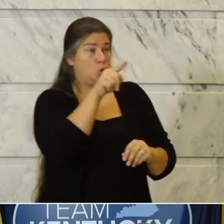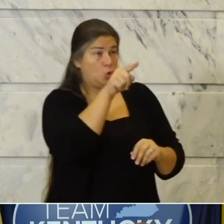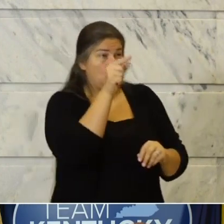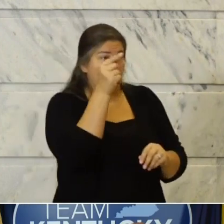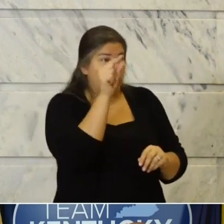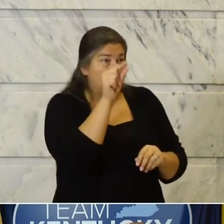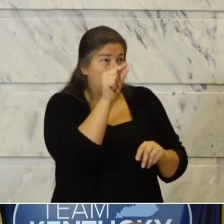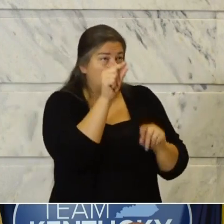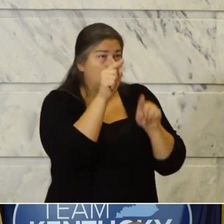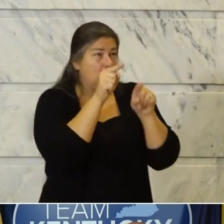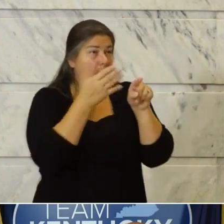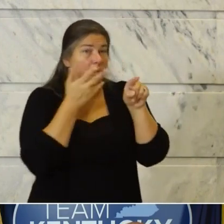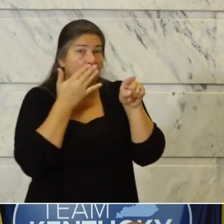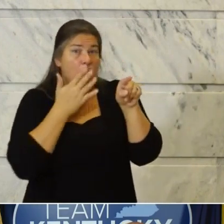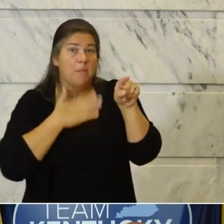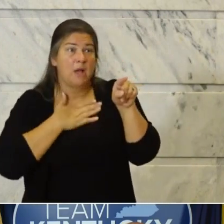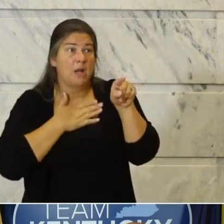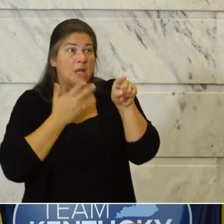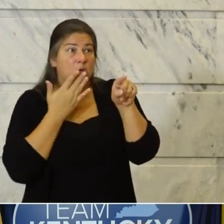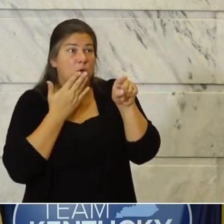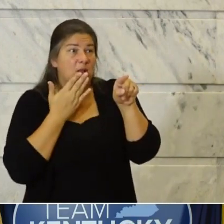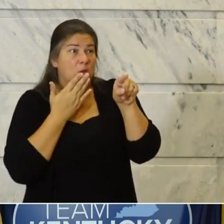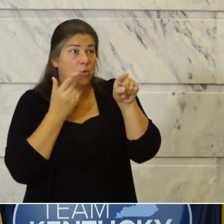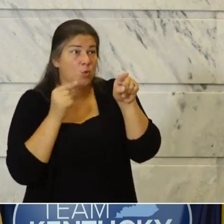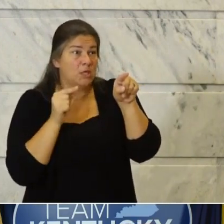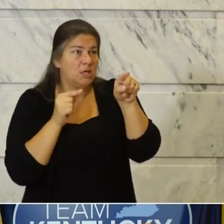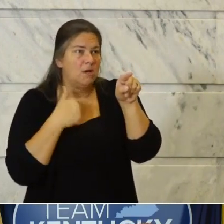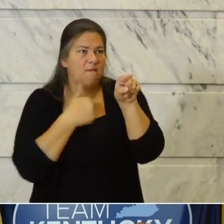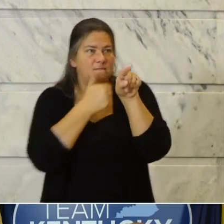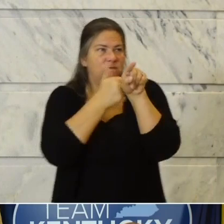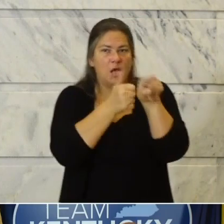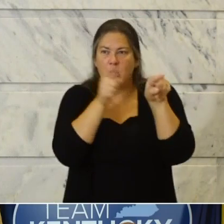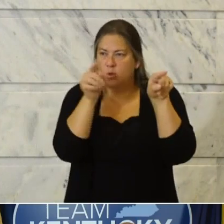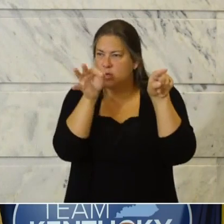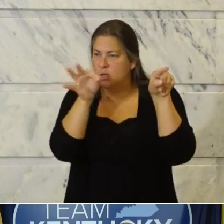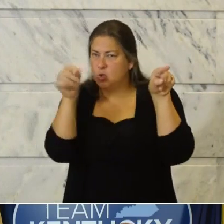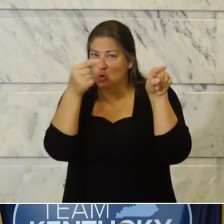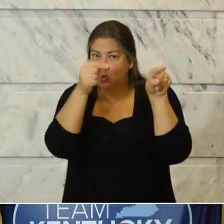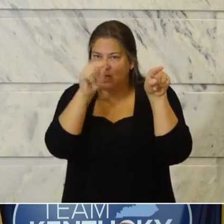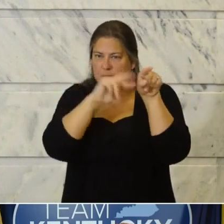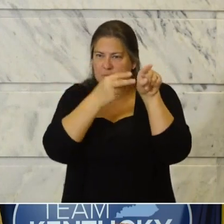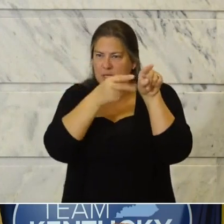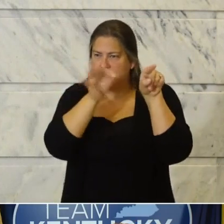K T E flagship document. If you hit orange, you know that you are heading